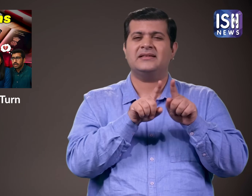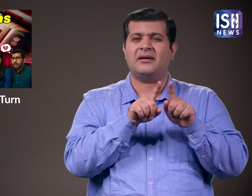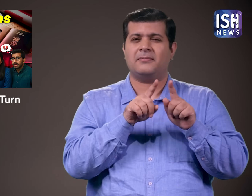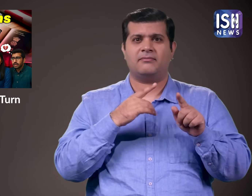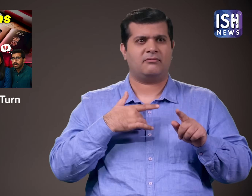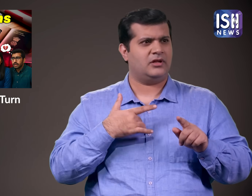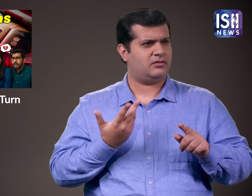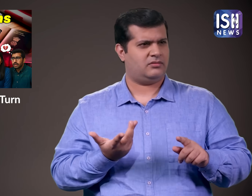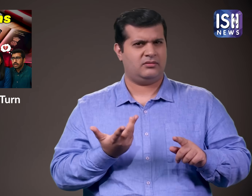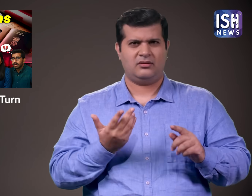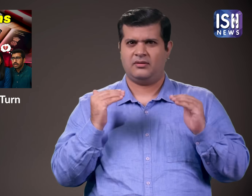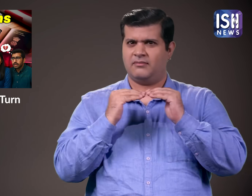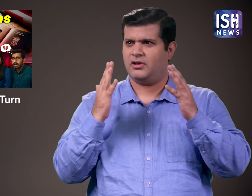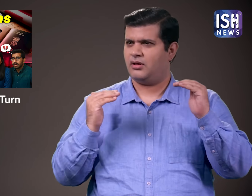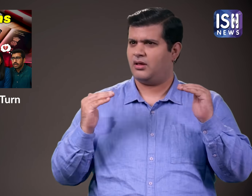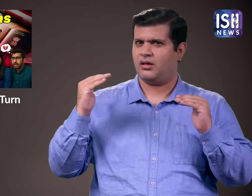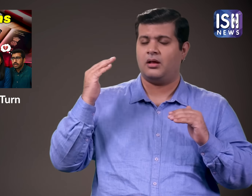This projects inequality.